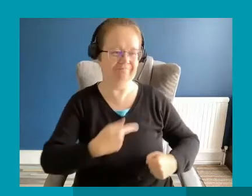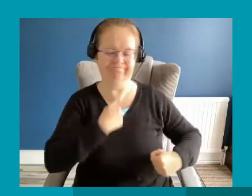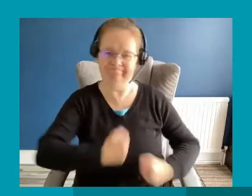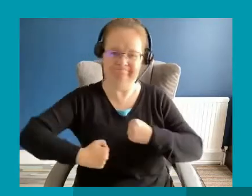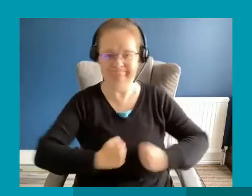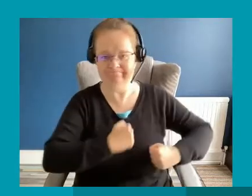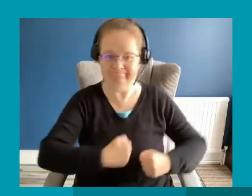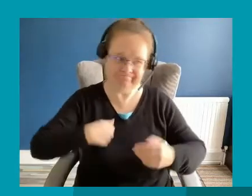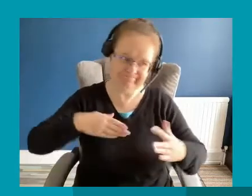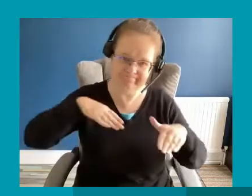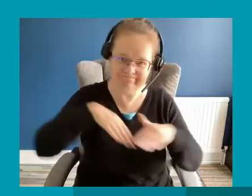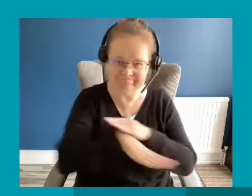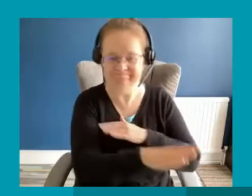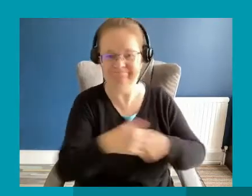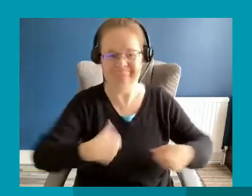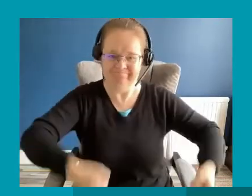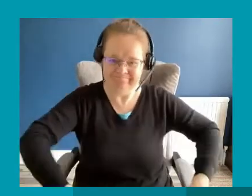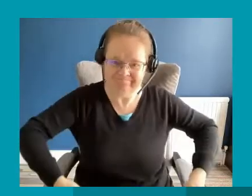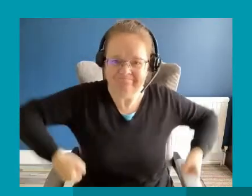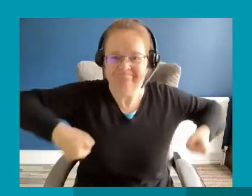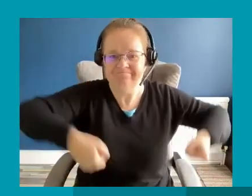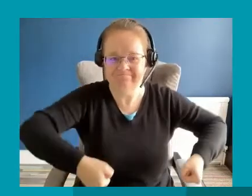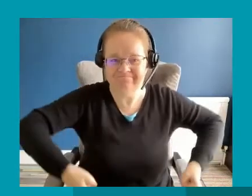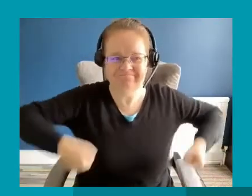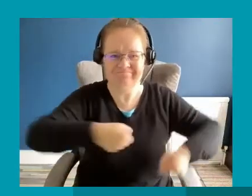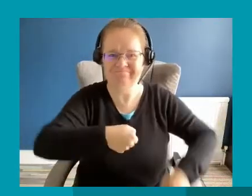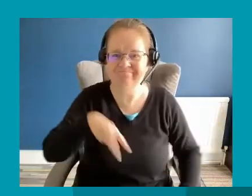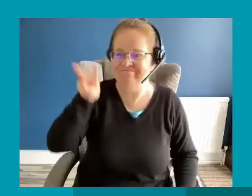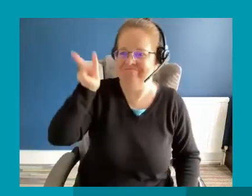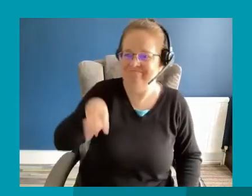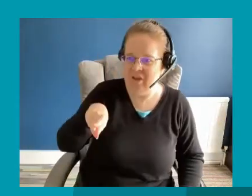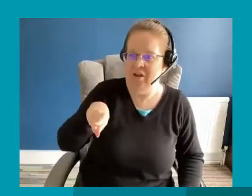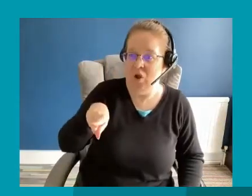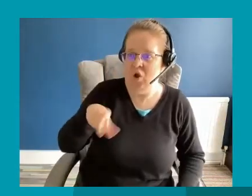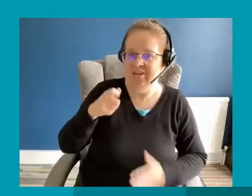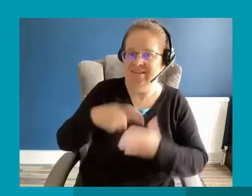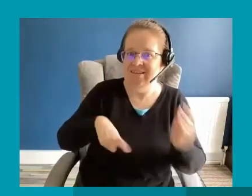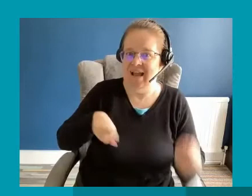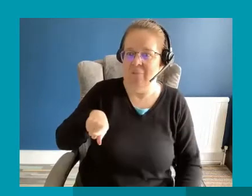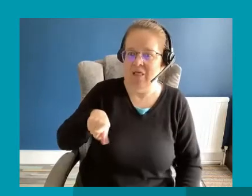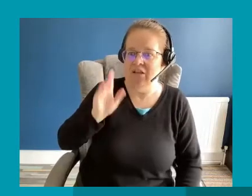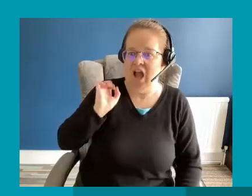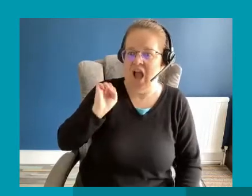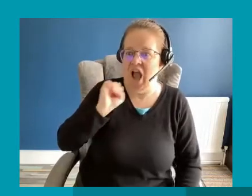You know my clutch is and they obviously saw that was disabled. And do we really discuss it?